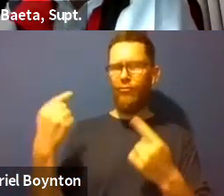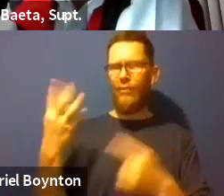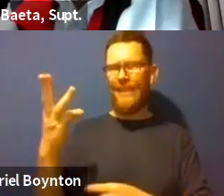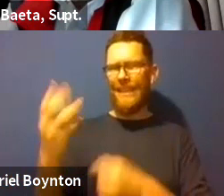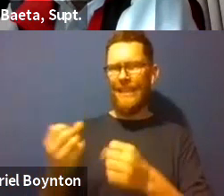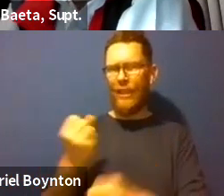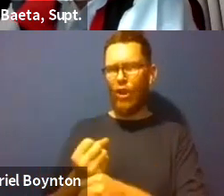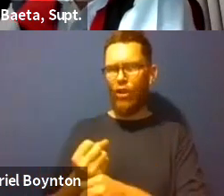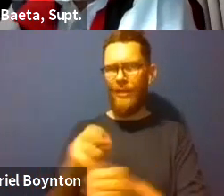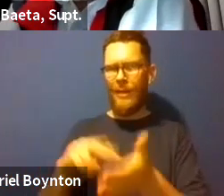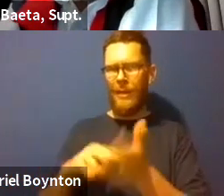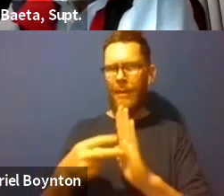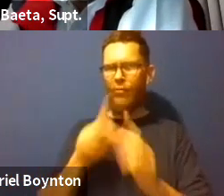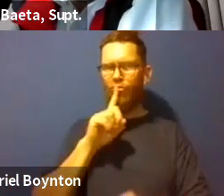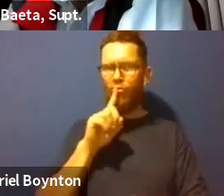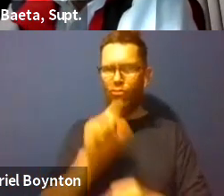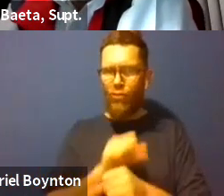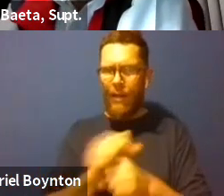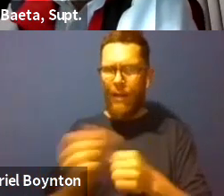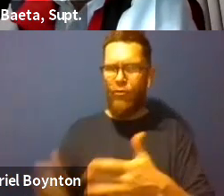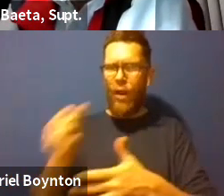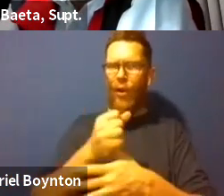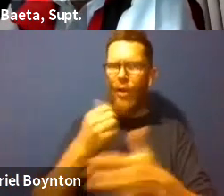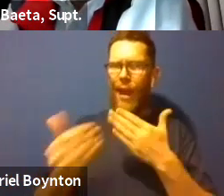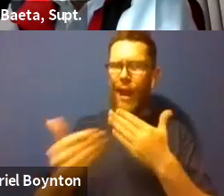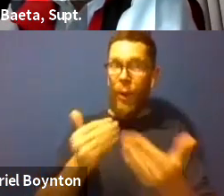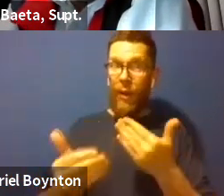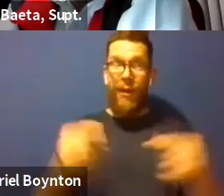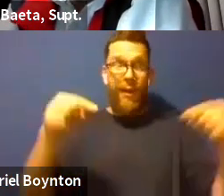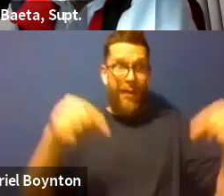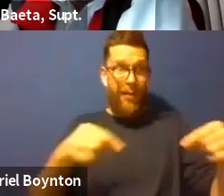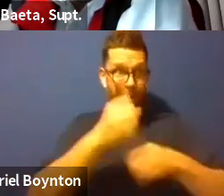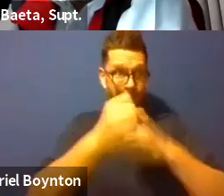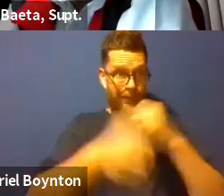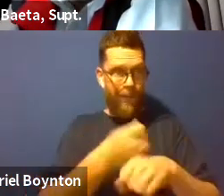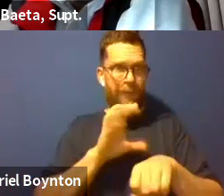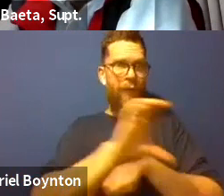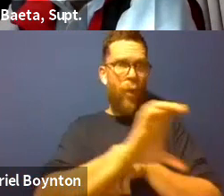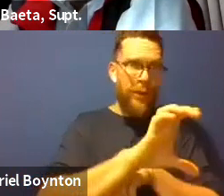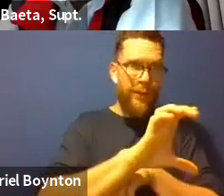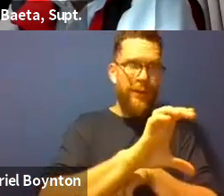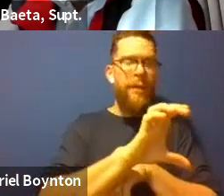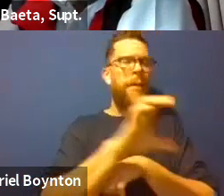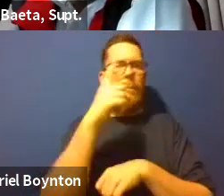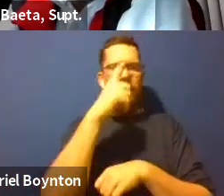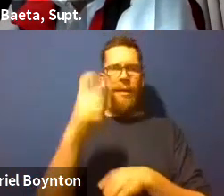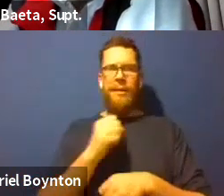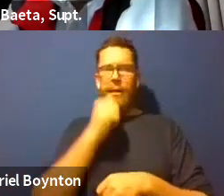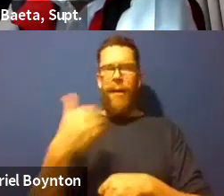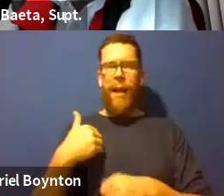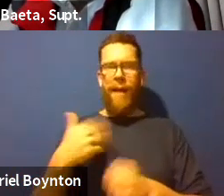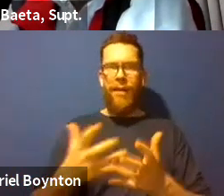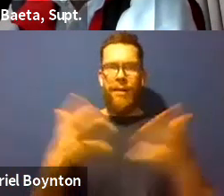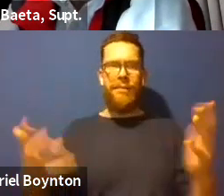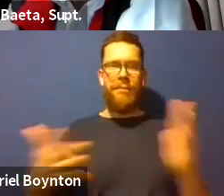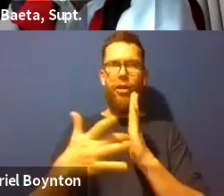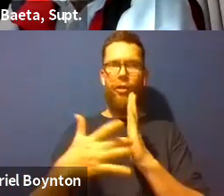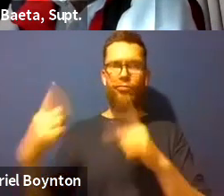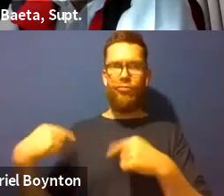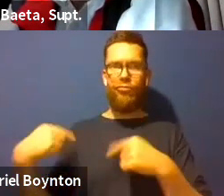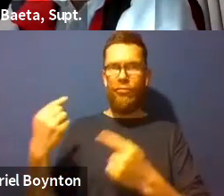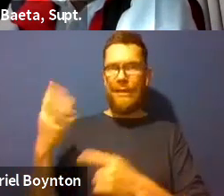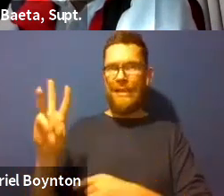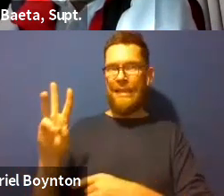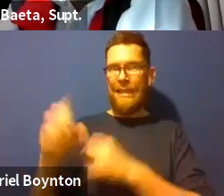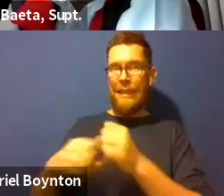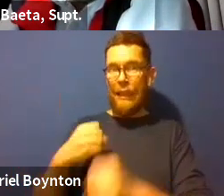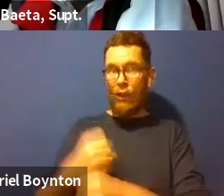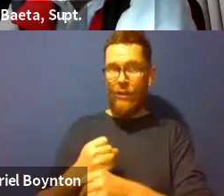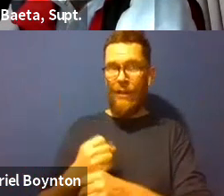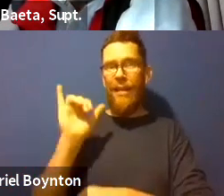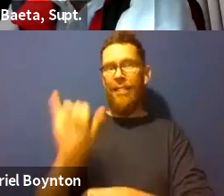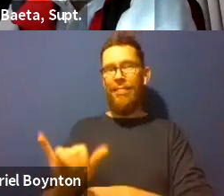Joe Baeta, Supt. : And we had no choice. This year, because not having it for six years, I think, was one of the reasons why we ended up in some of the high stress levels with some of our staff.